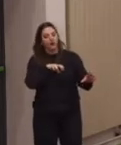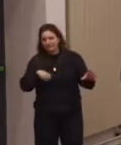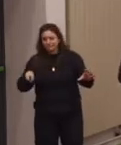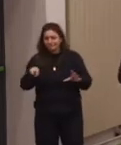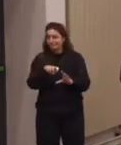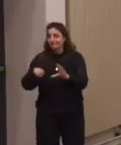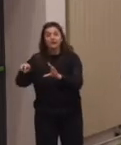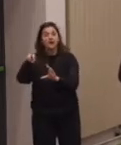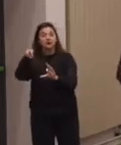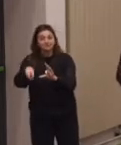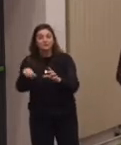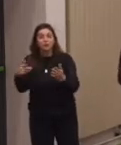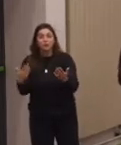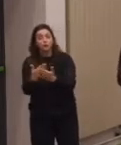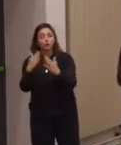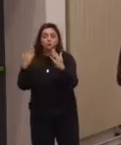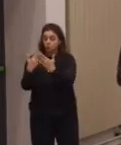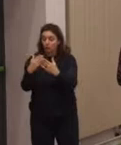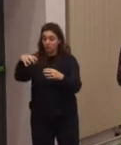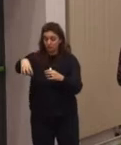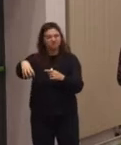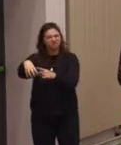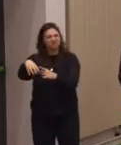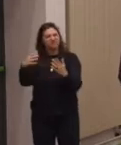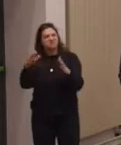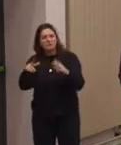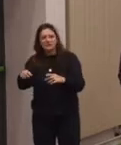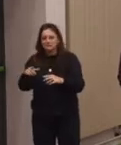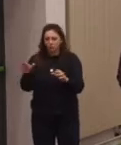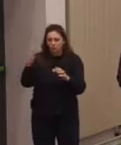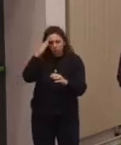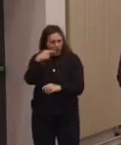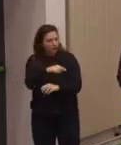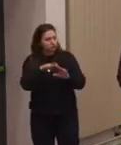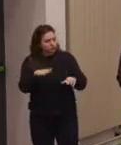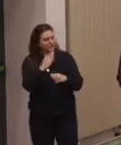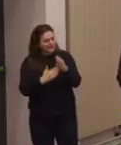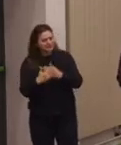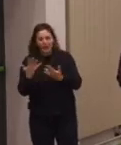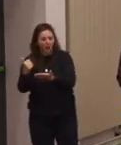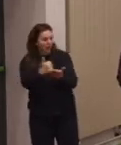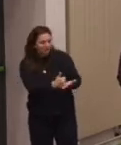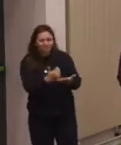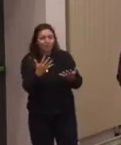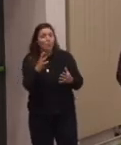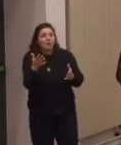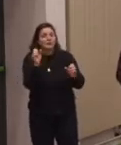again create those additional obstacles. And there is often a lack of accessible transport.